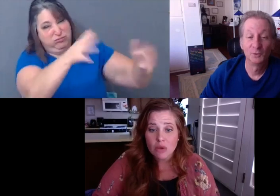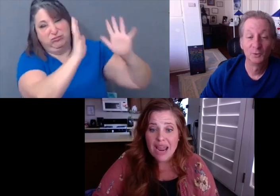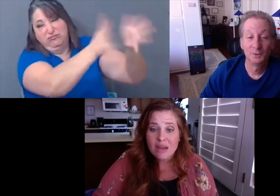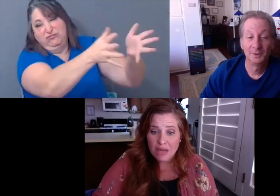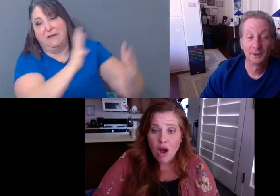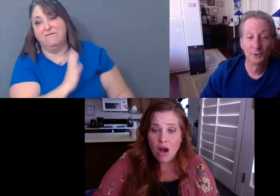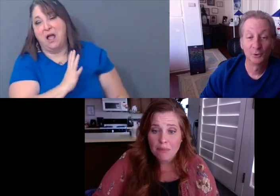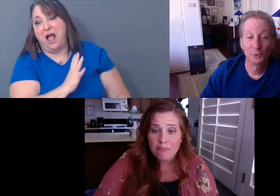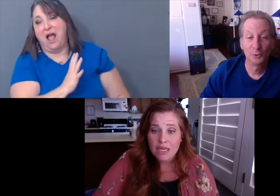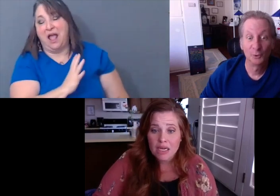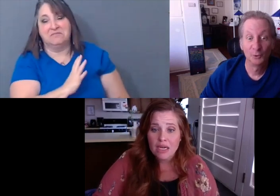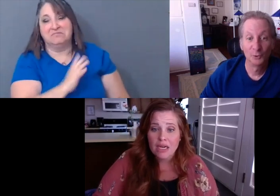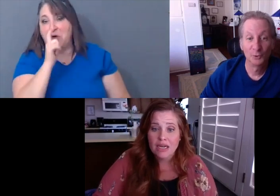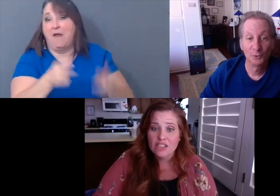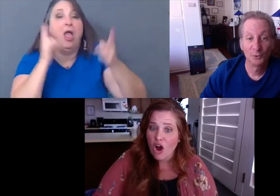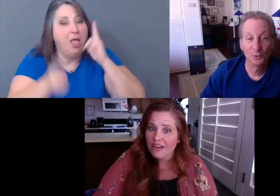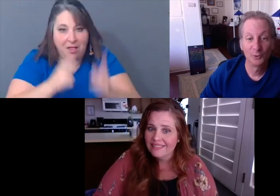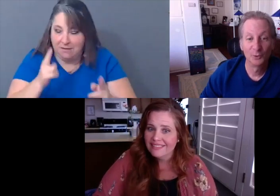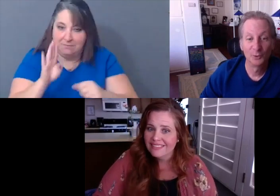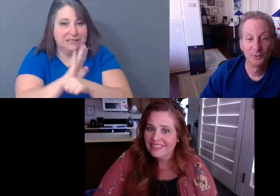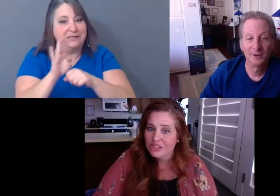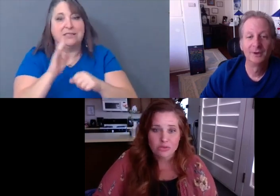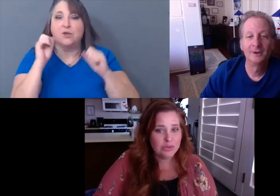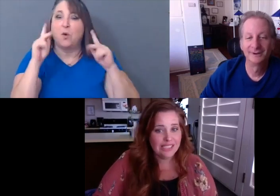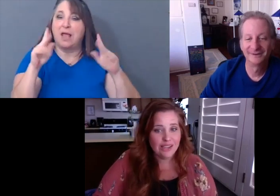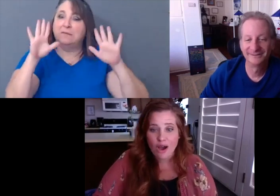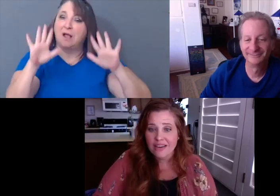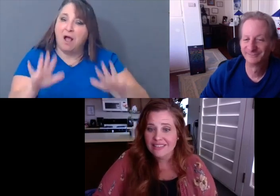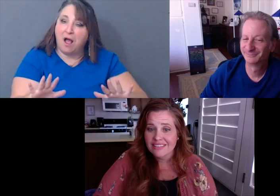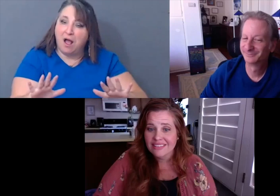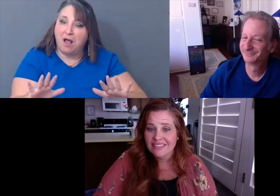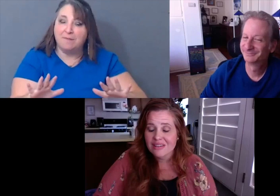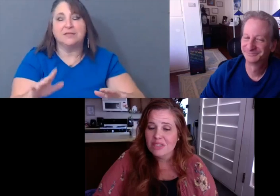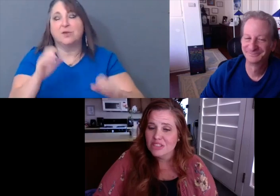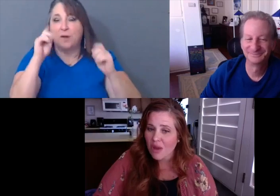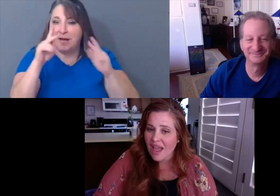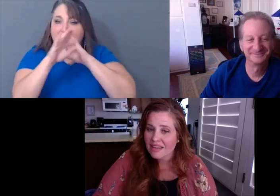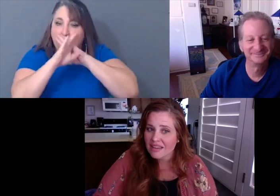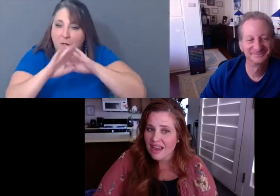It's okay to be calm. It's hard, it's really hard, but it's okay.